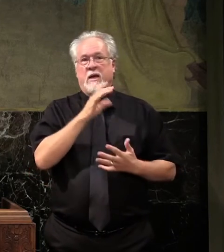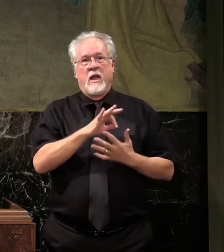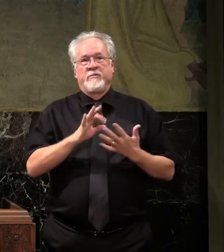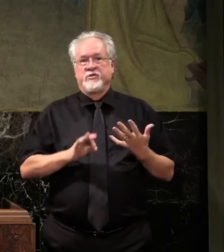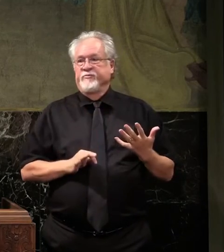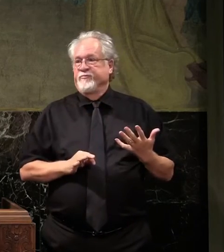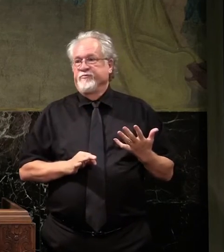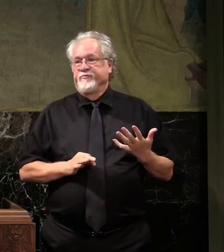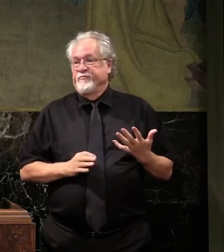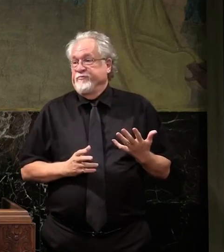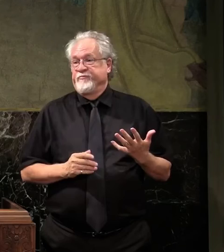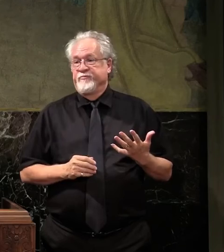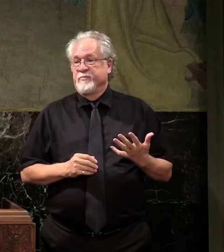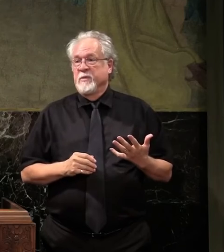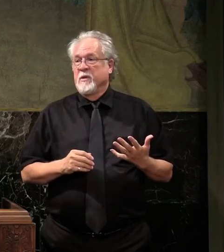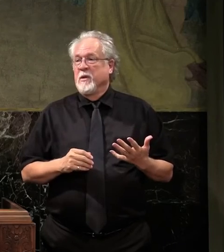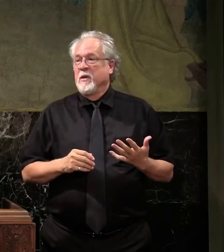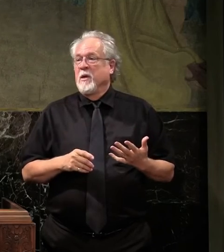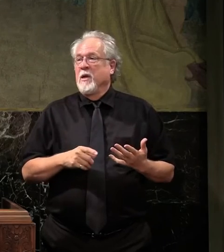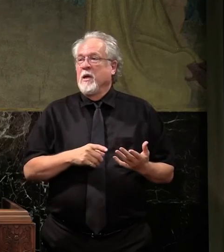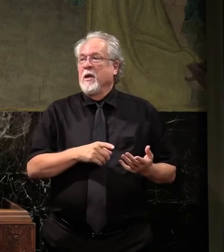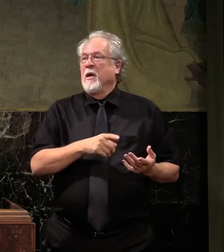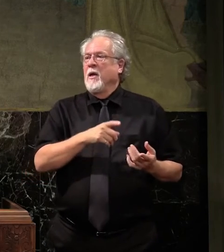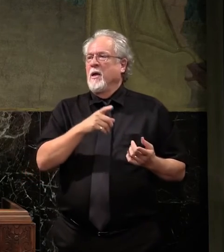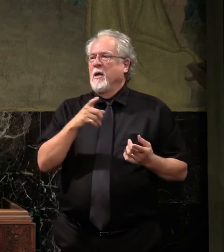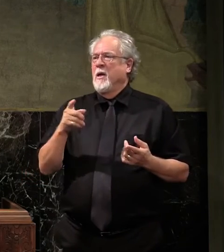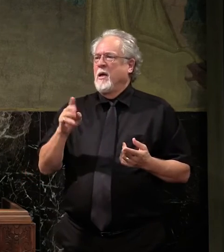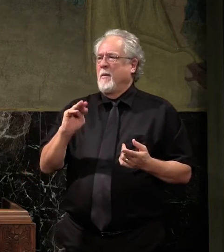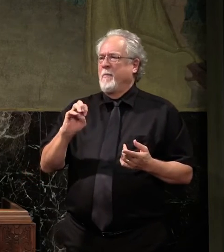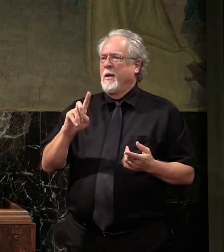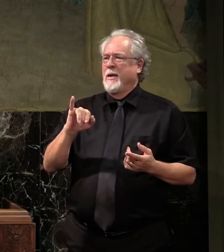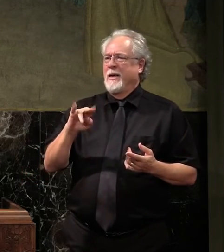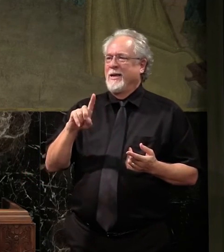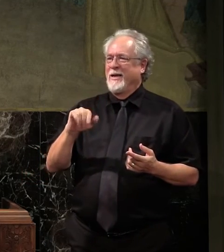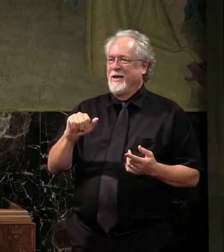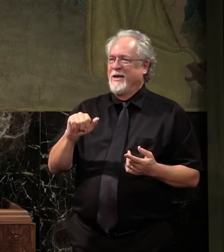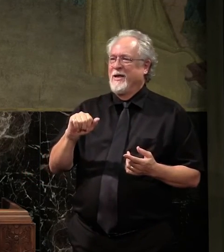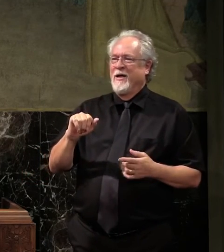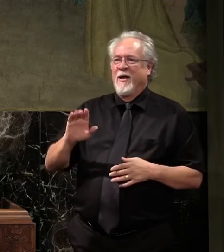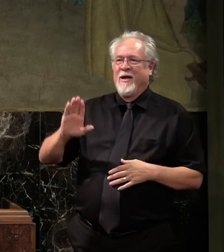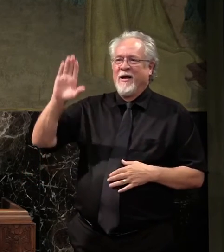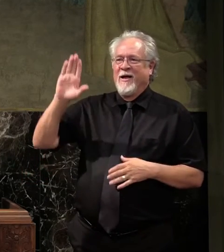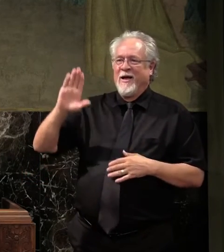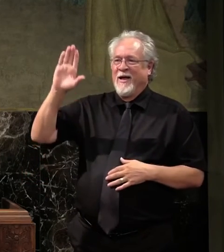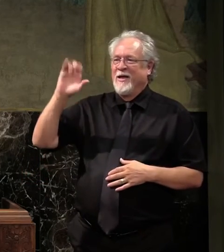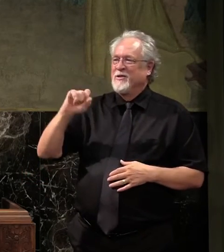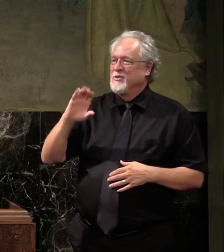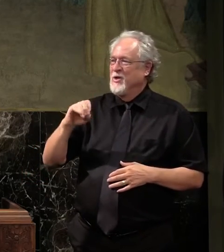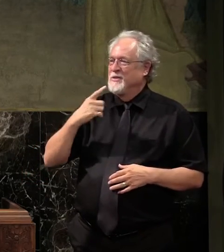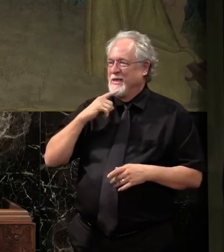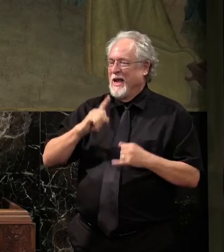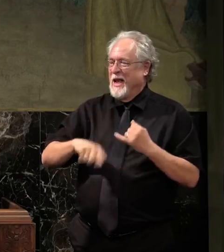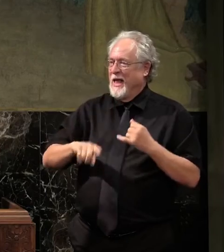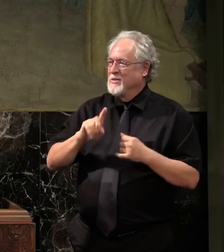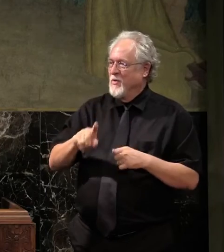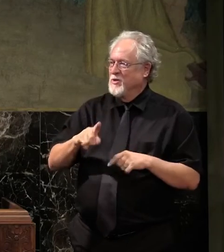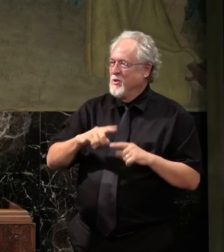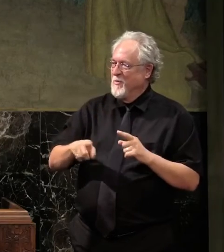And Melinda you had your hand up before Sue asked me the question and so I know that we said last question but the last question will go to you